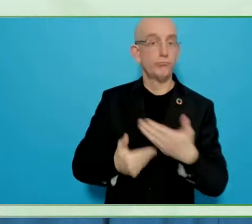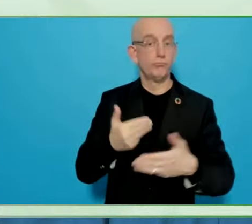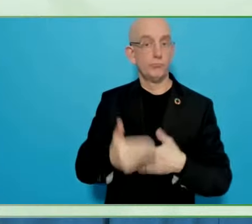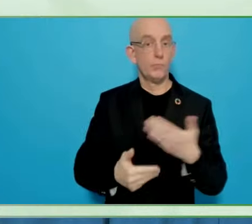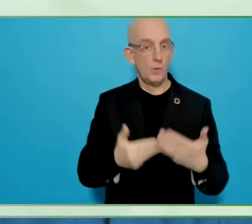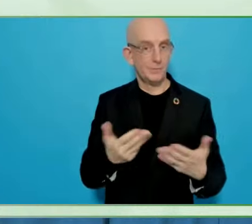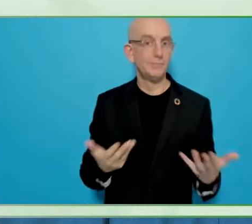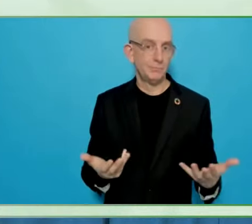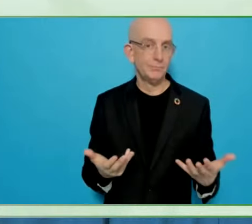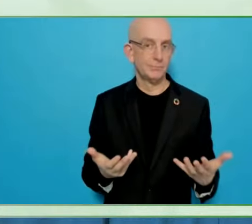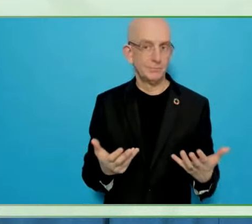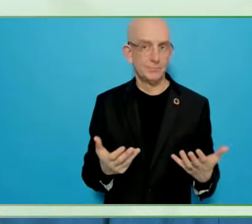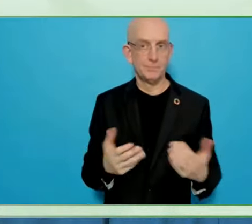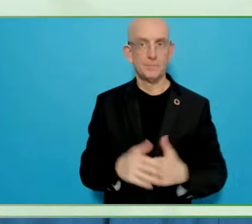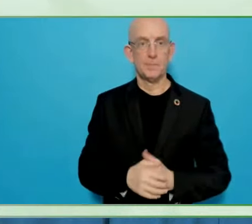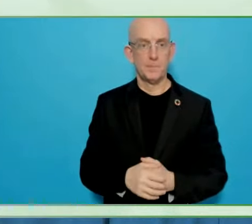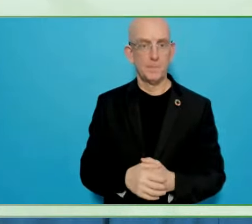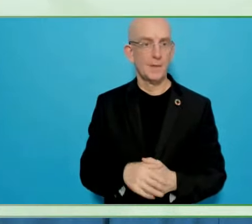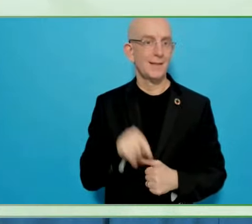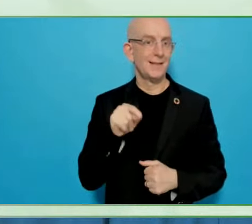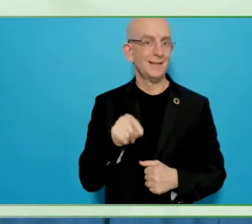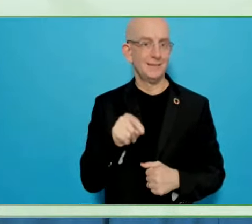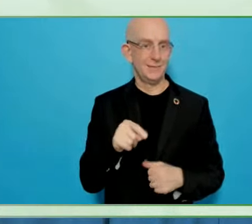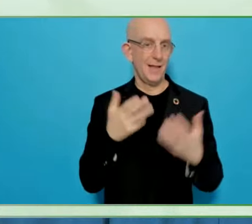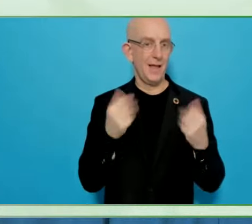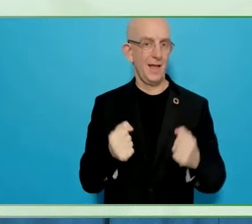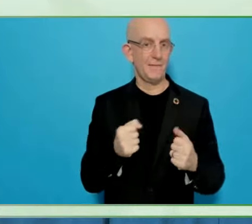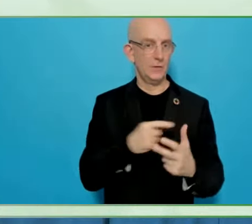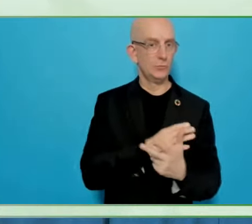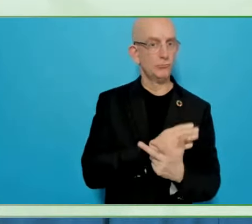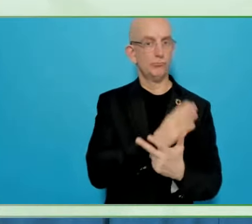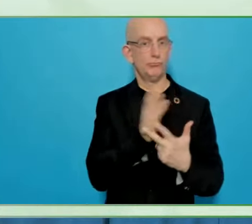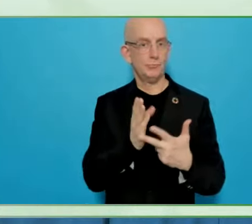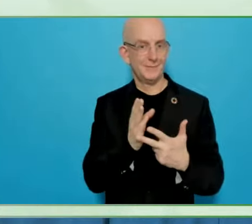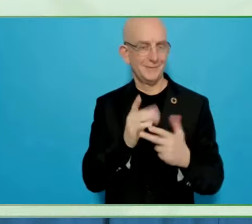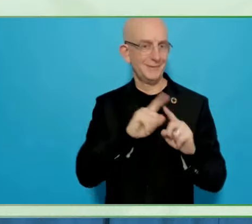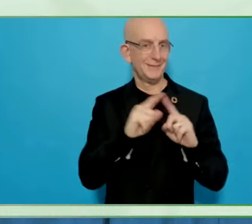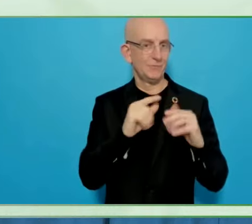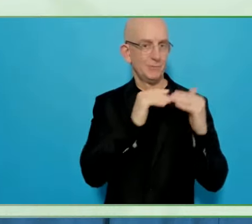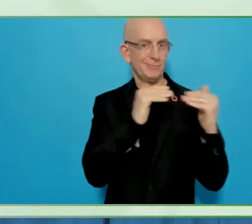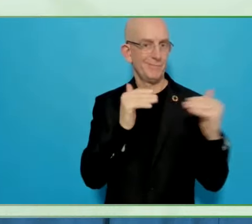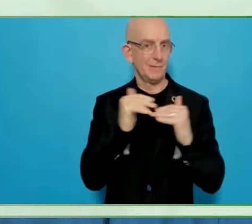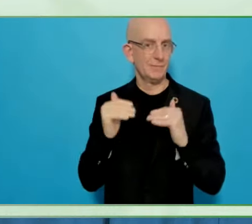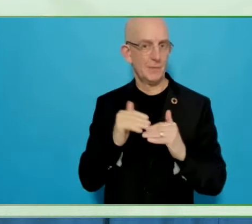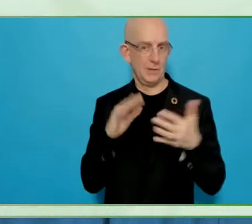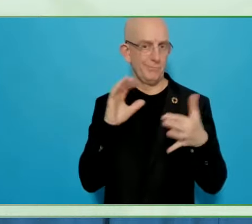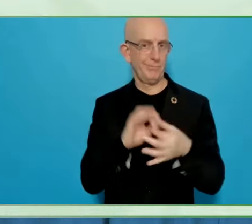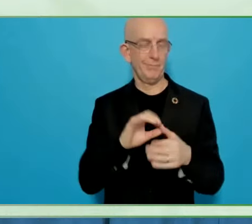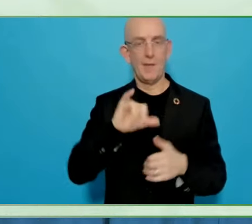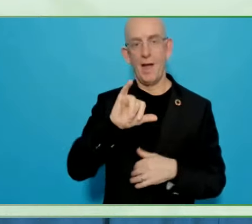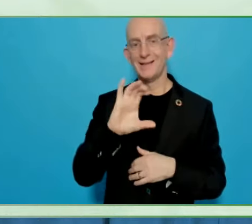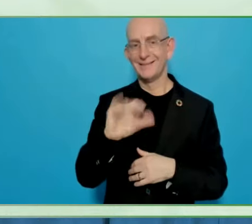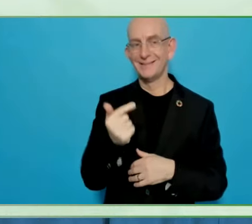information for support of emergency communications and support services.